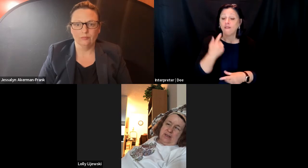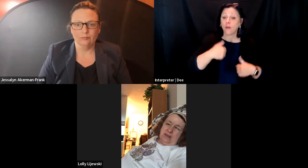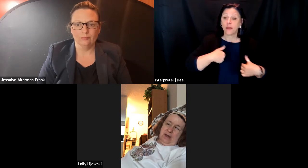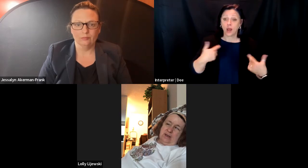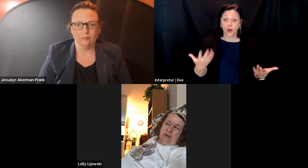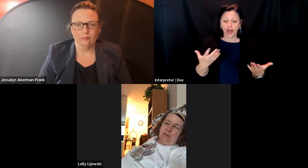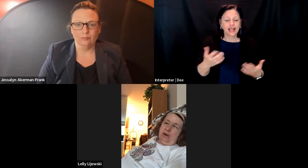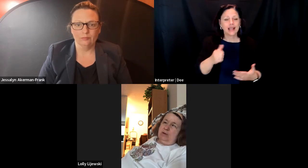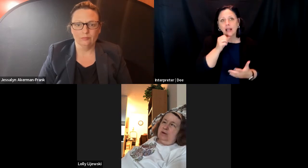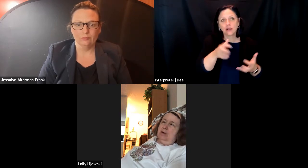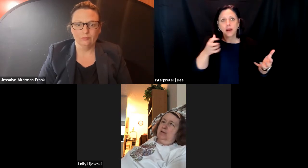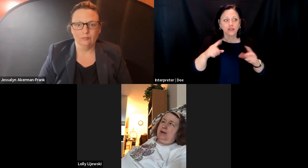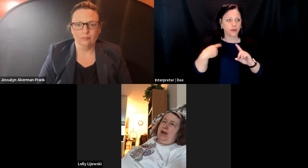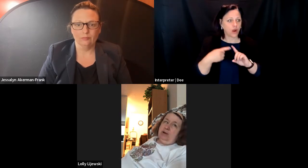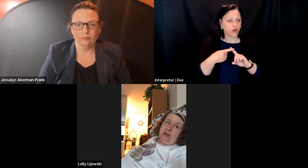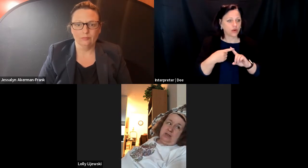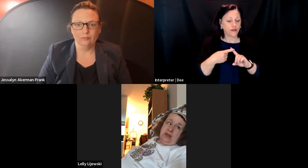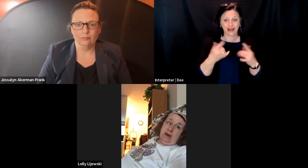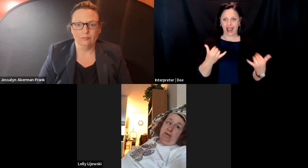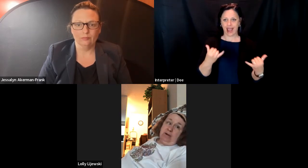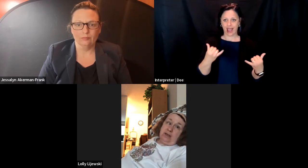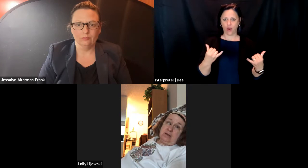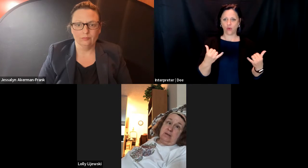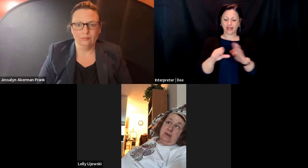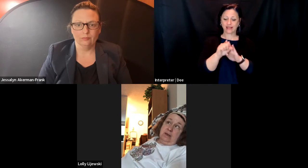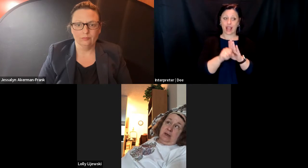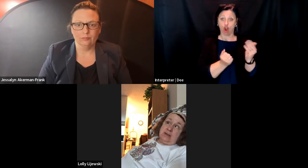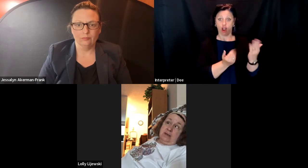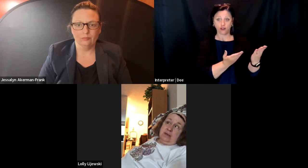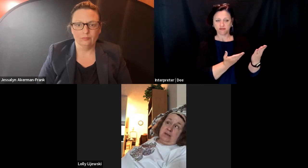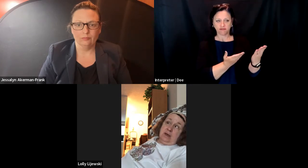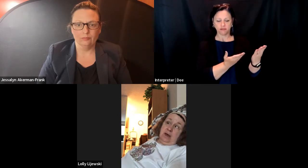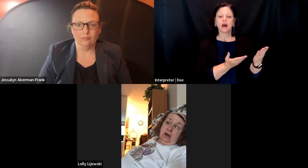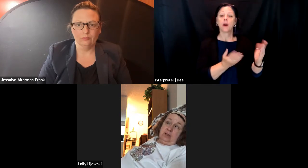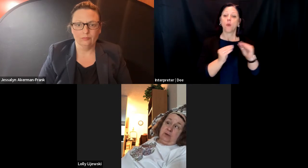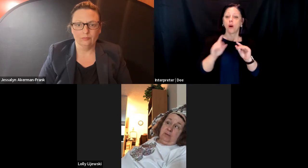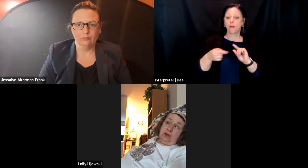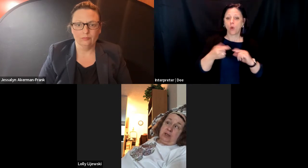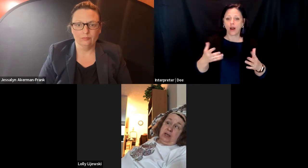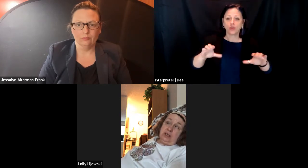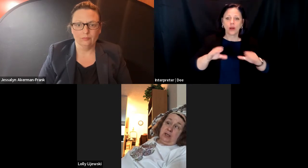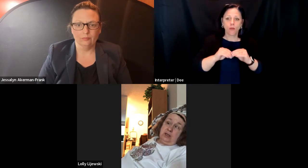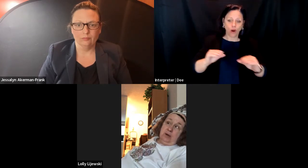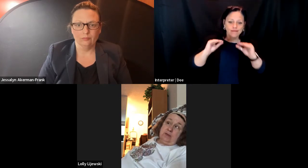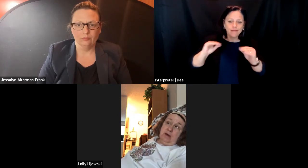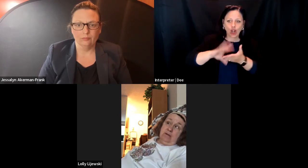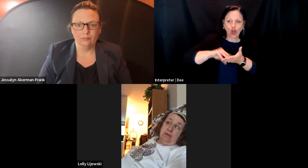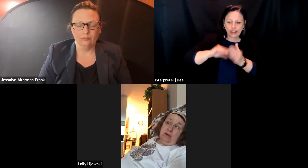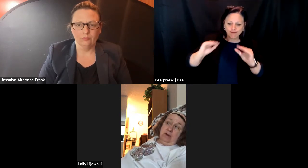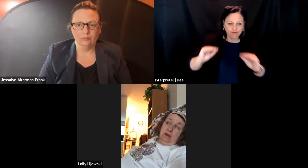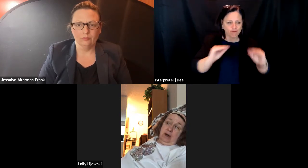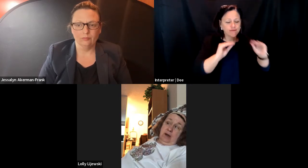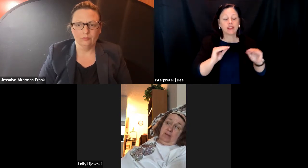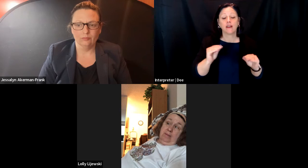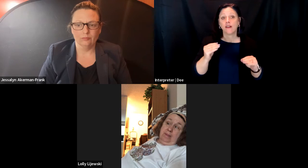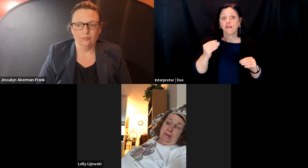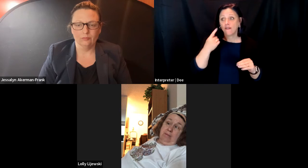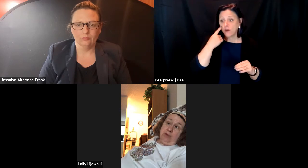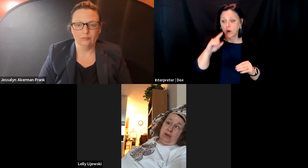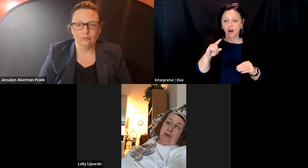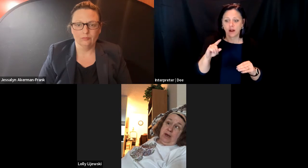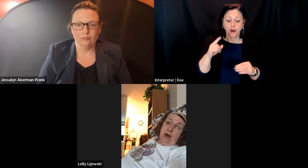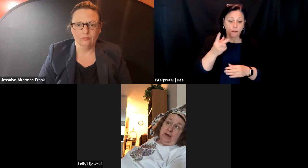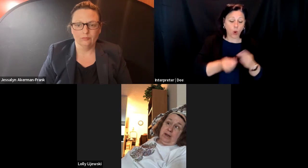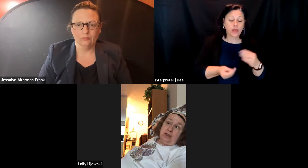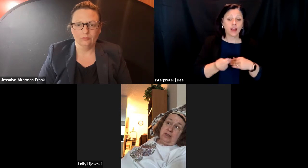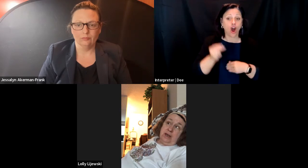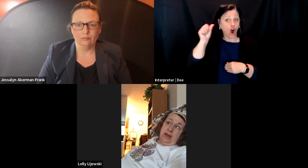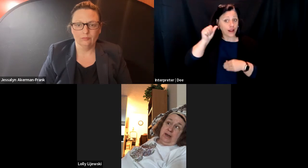because my hearing has been primarily the way that I navigate the world.